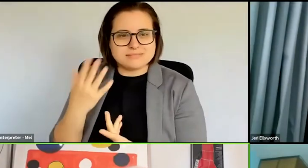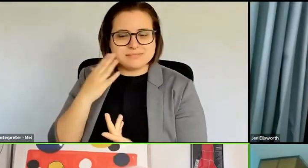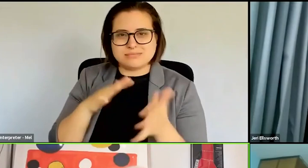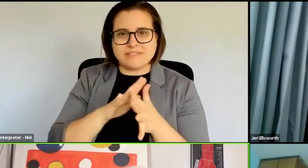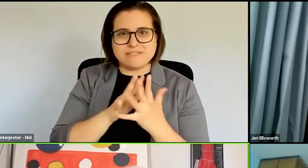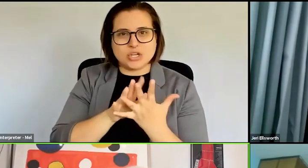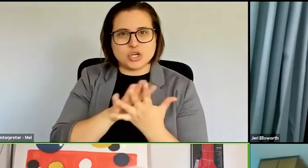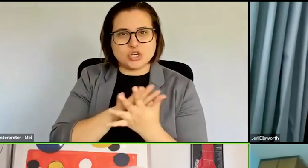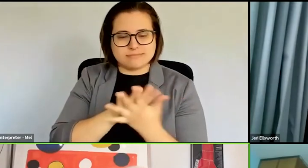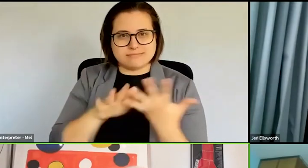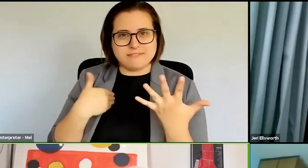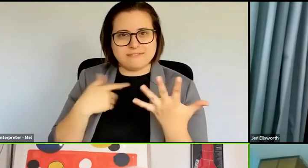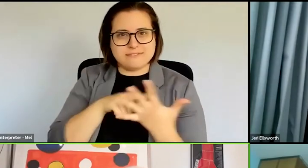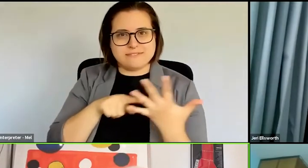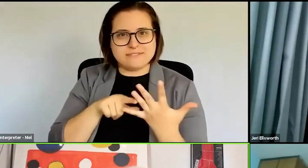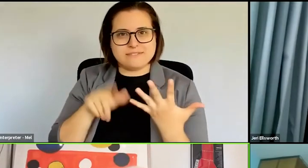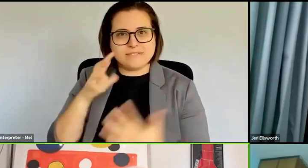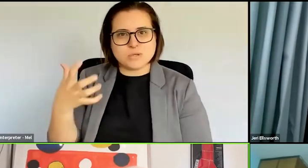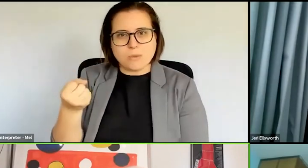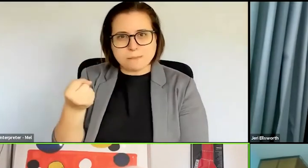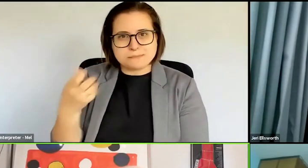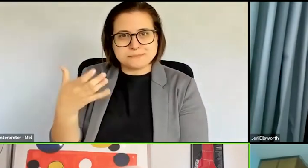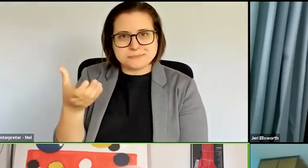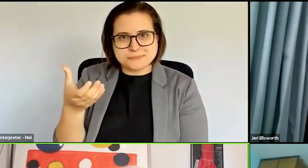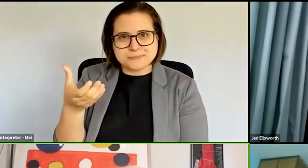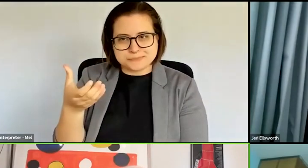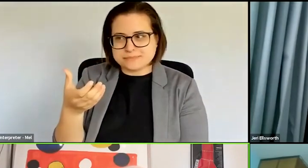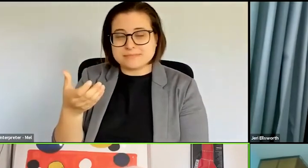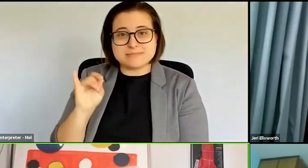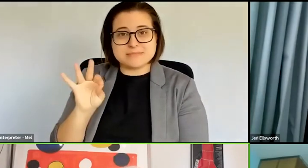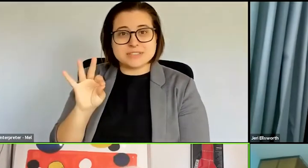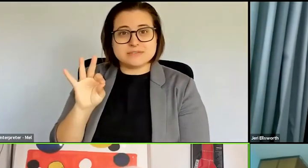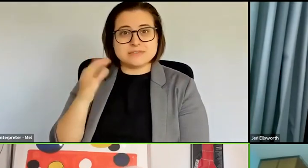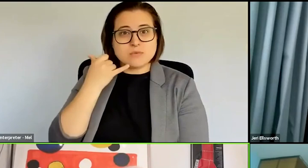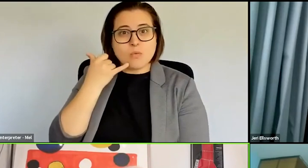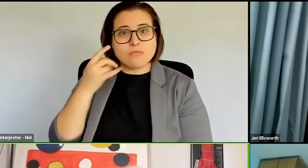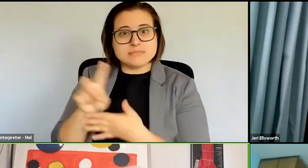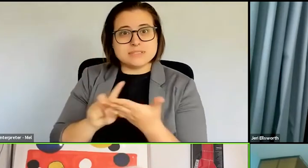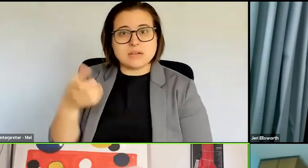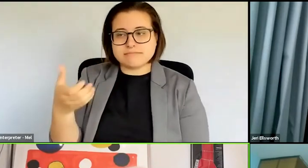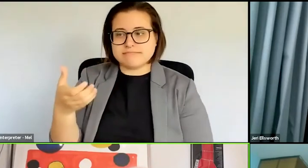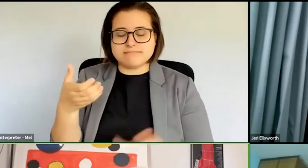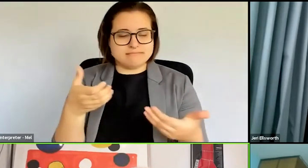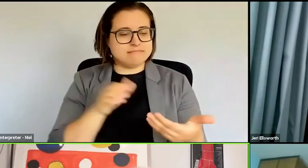they're designed for grasping and a well-designed phone interface and other things like that, I